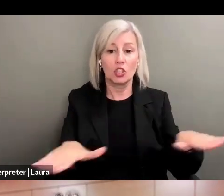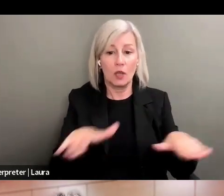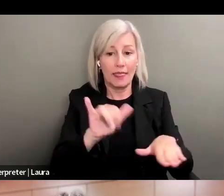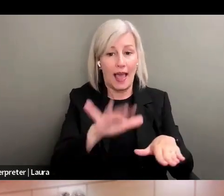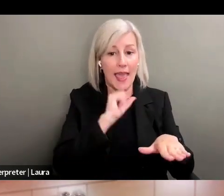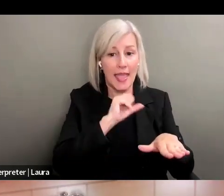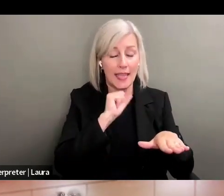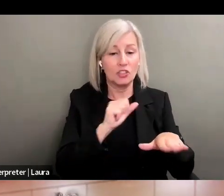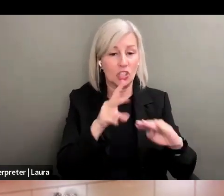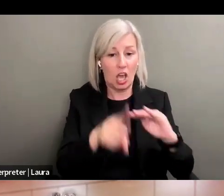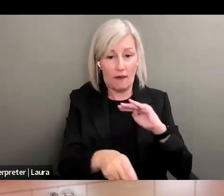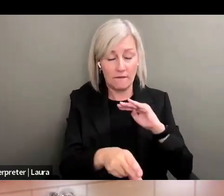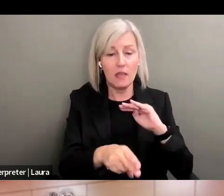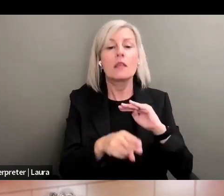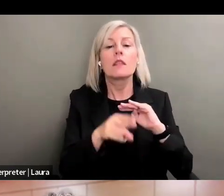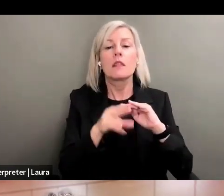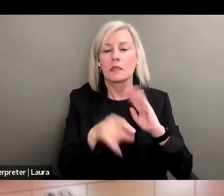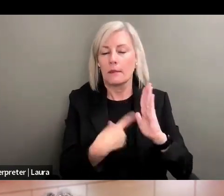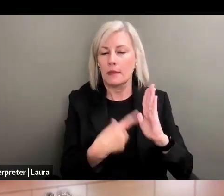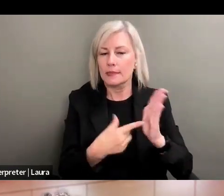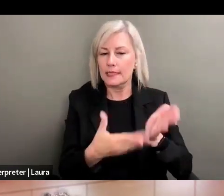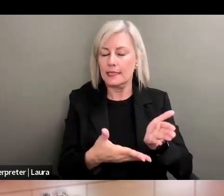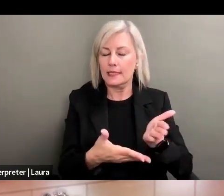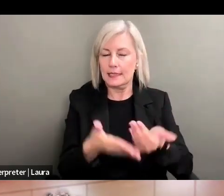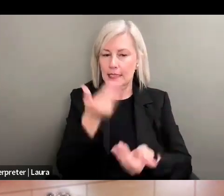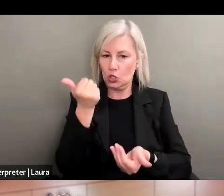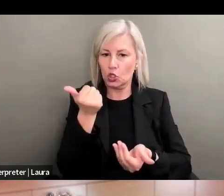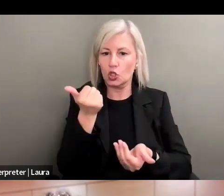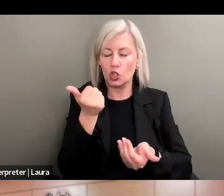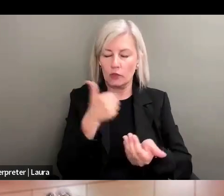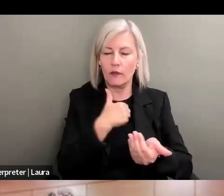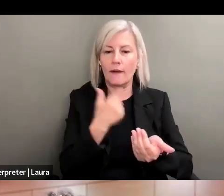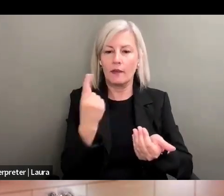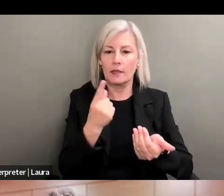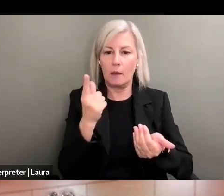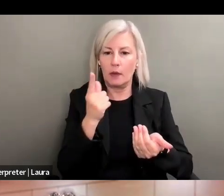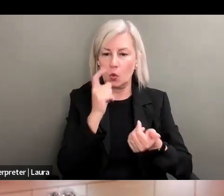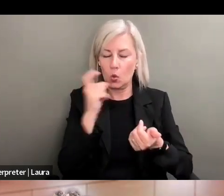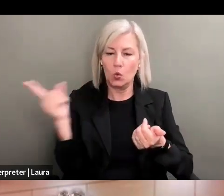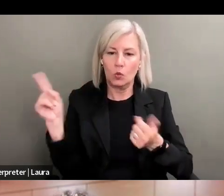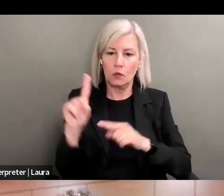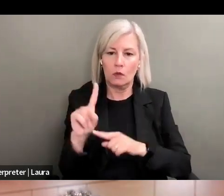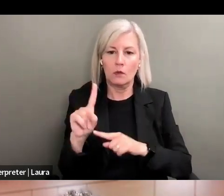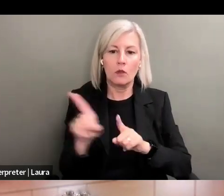that it is sometimes easier to have someone that's also keeping the child